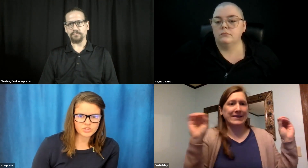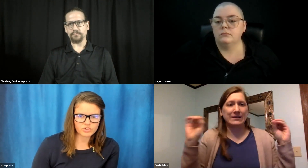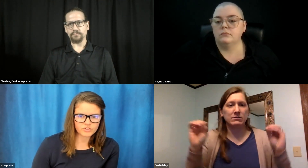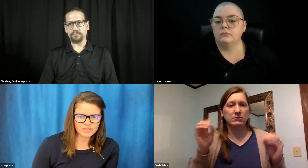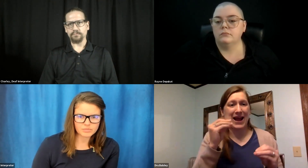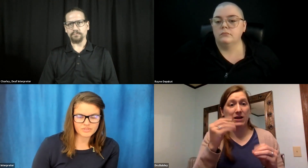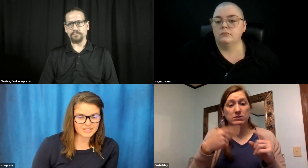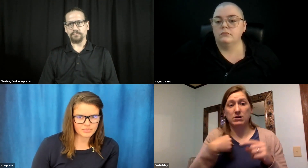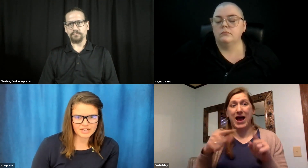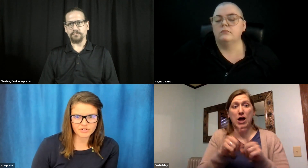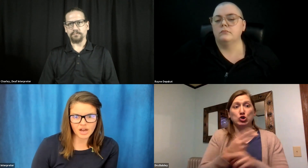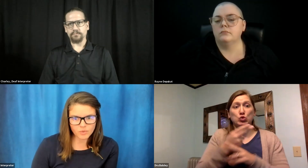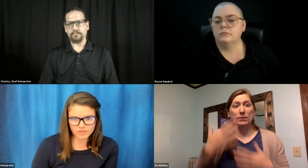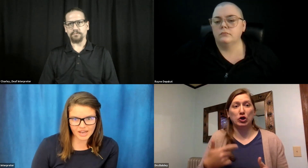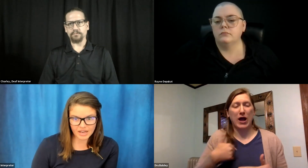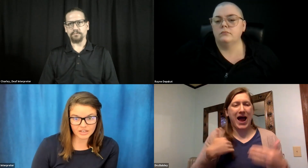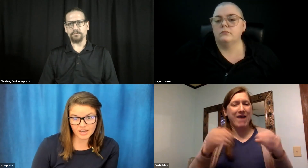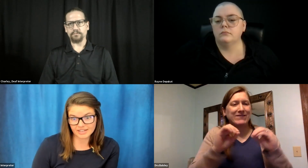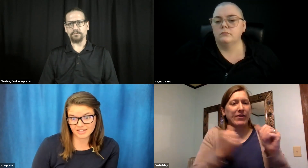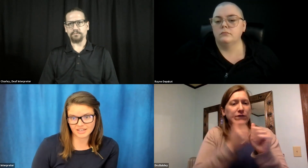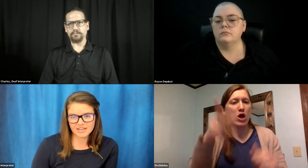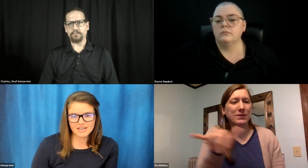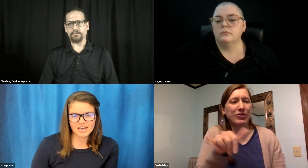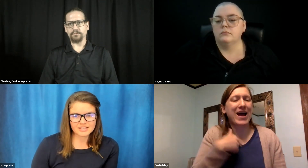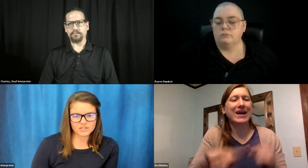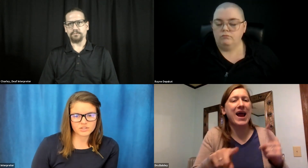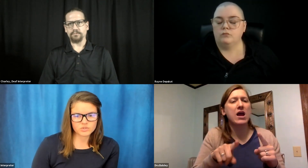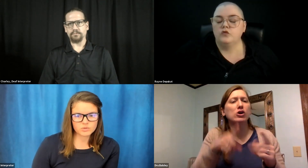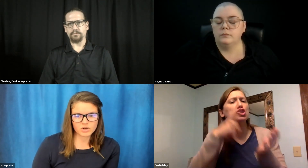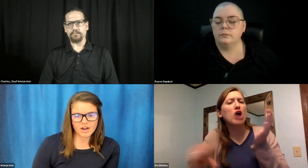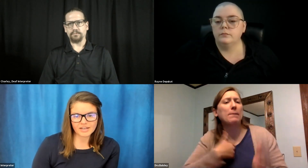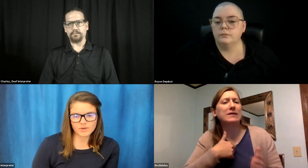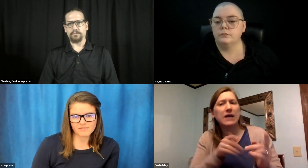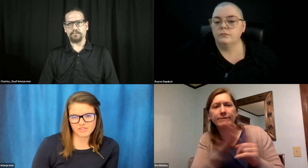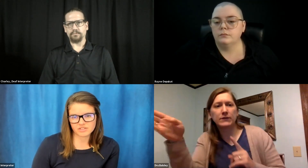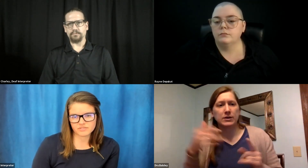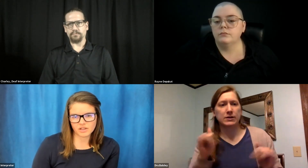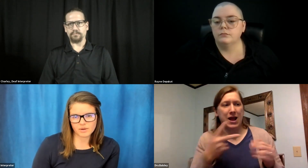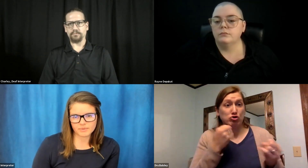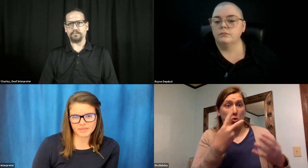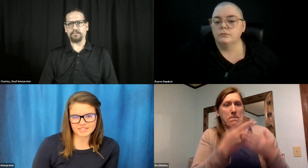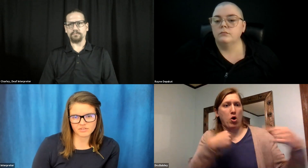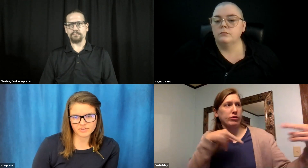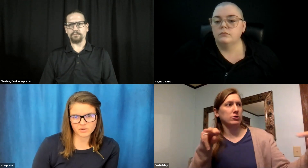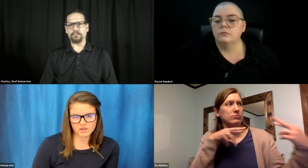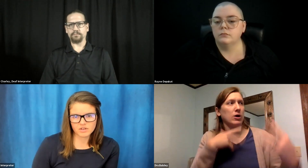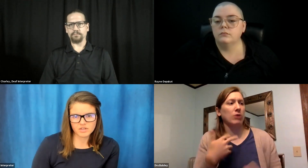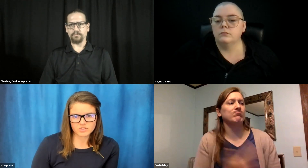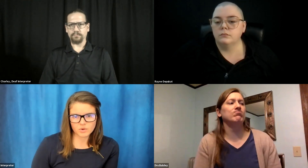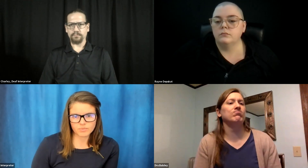we'll check. What's your phone number and they said we never got that got anything. And as a consumer, I don't have anything to follow up with myself, either.